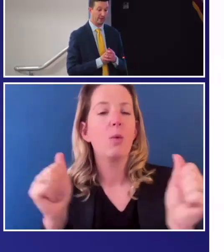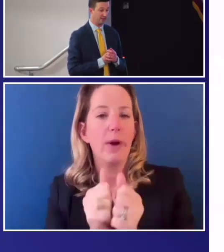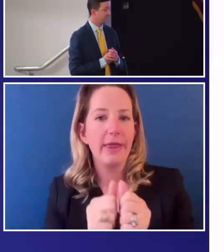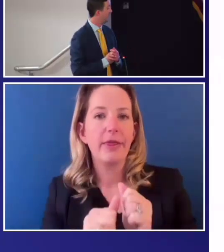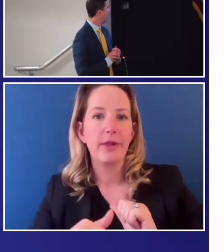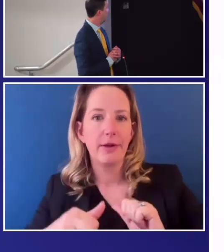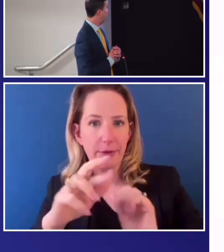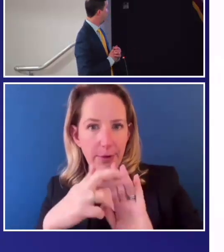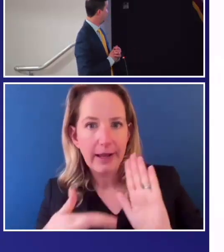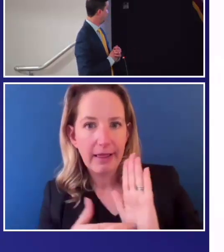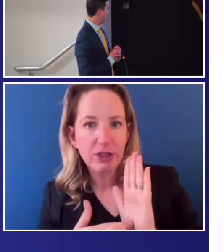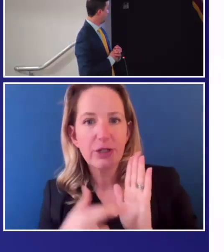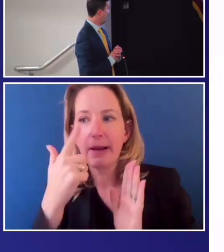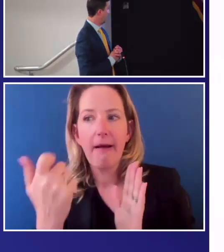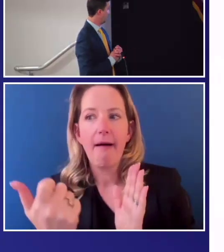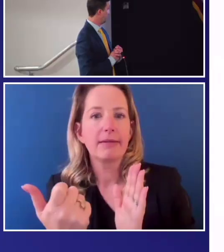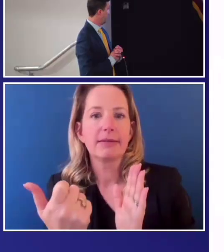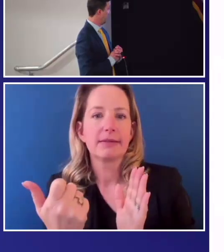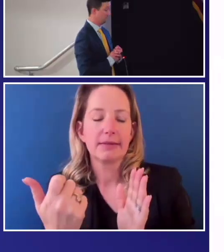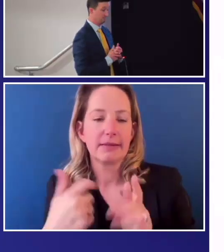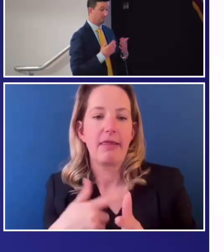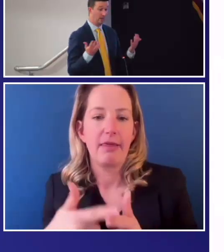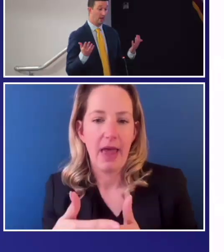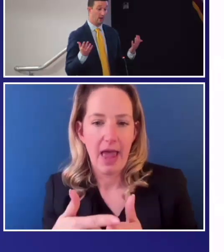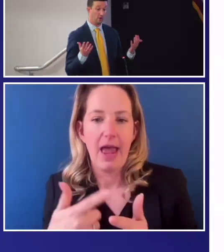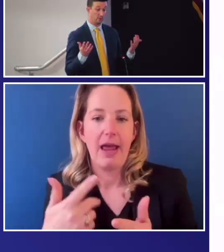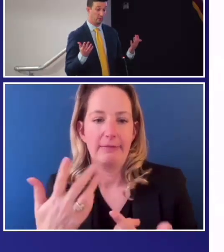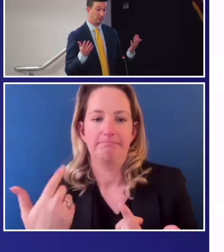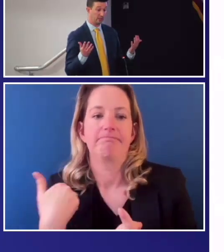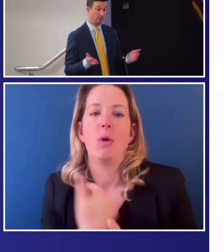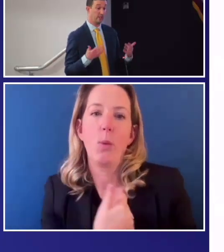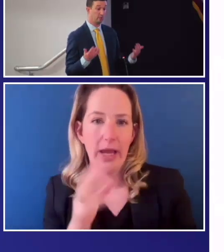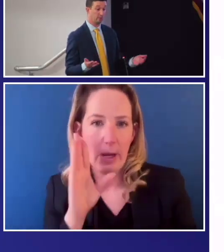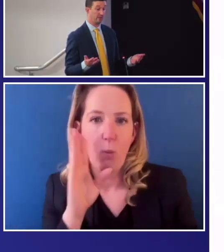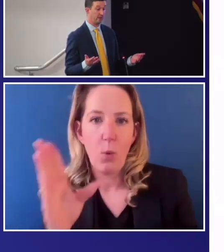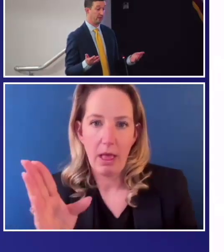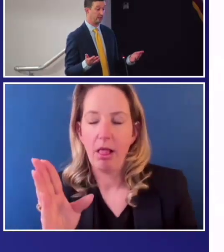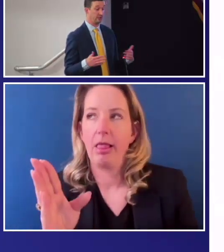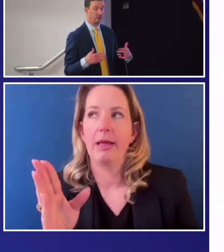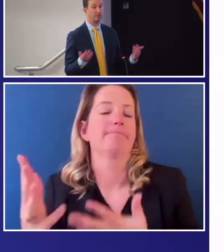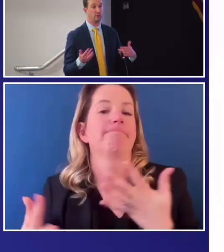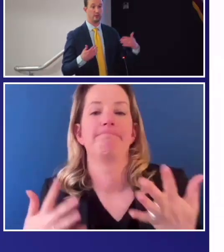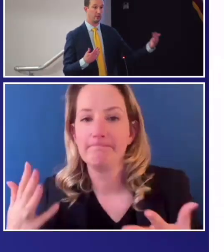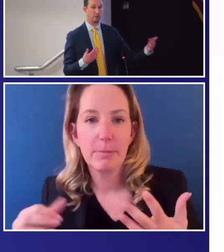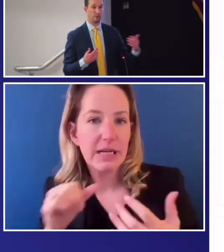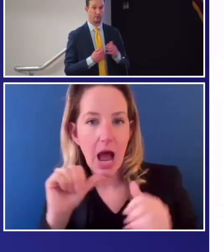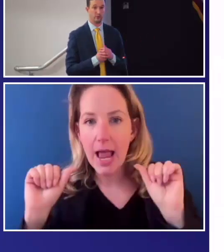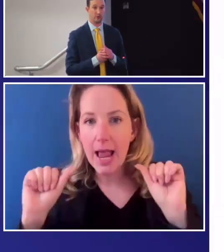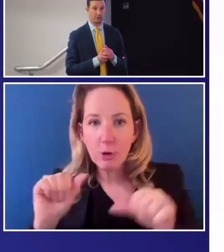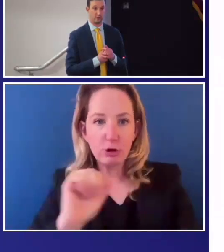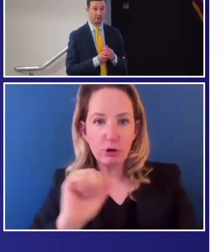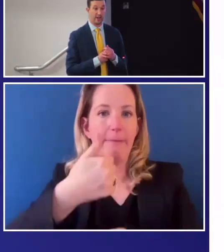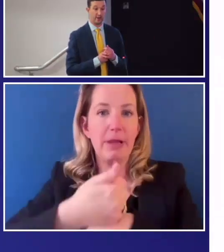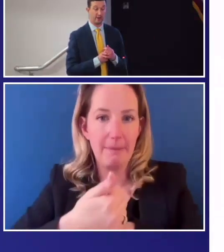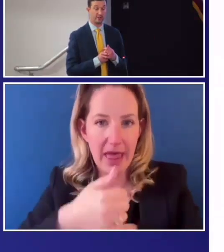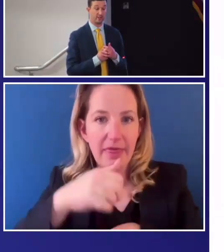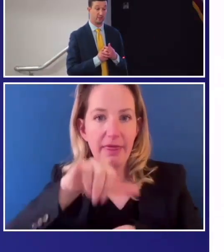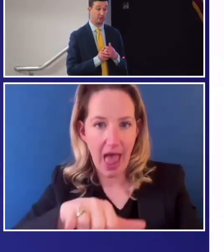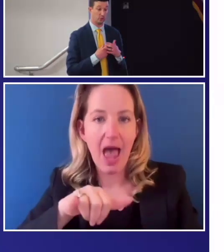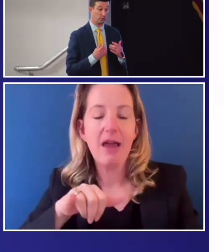prevent us from ultimately being able to implement that regulation if we later learn from Treasury or the IRS that the threshold